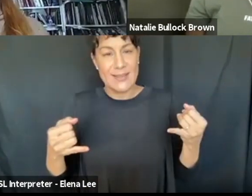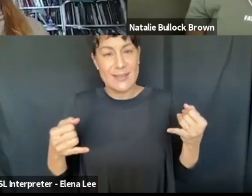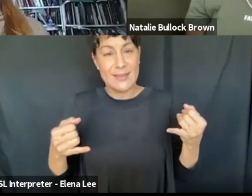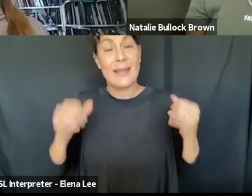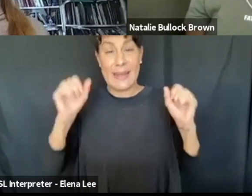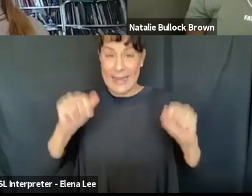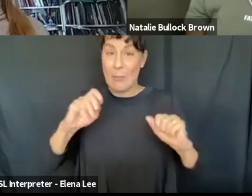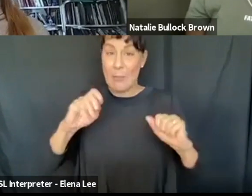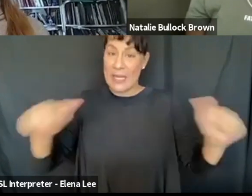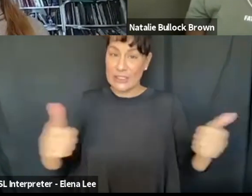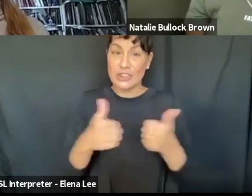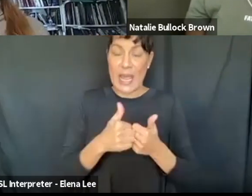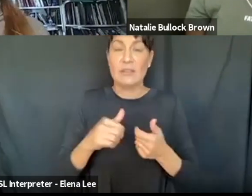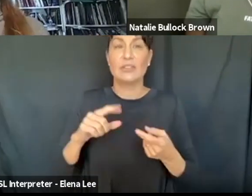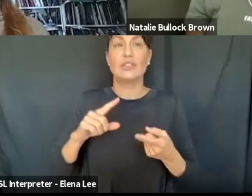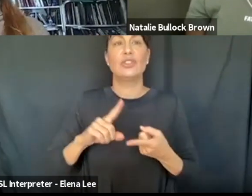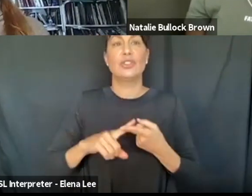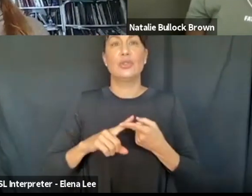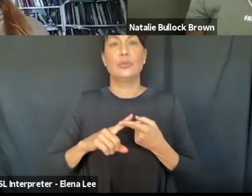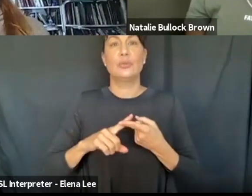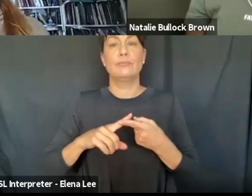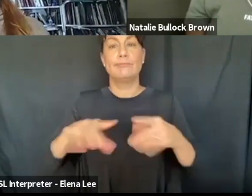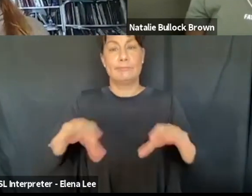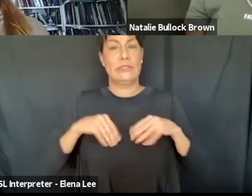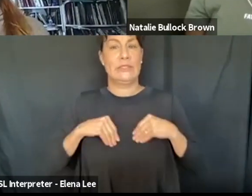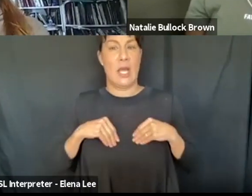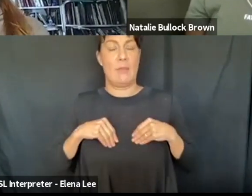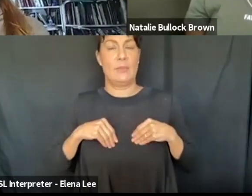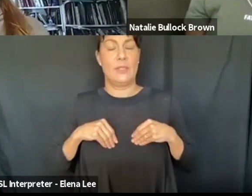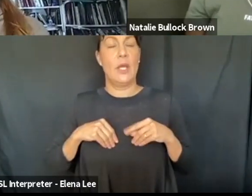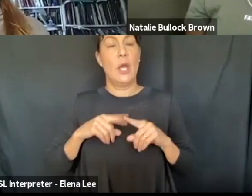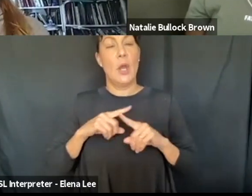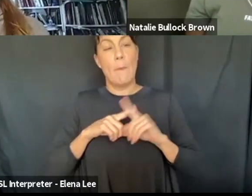Curious though, what others think about the potential